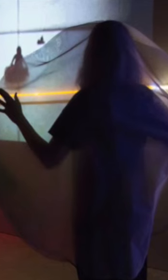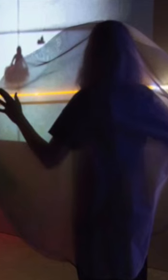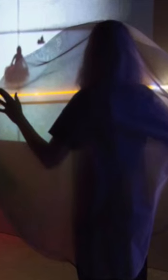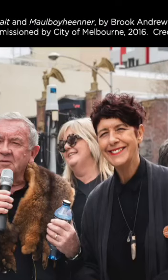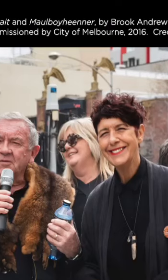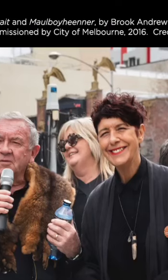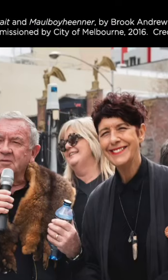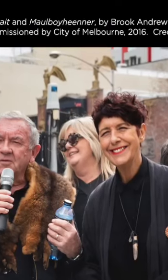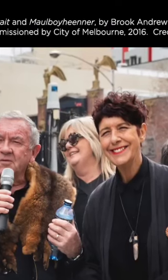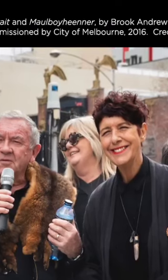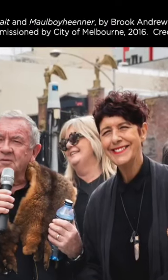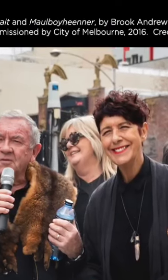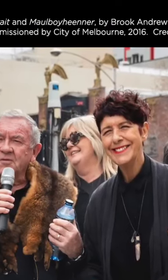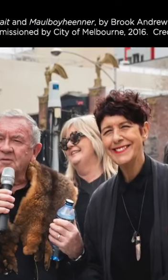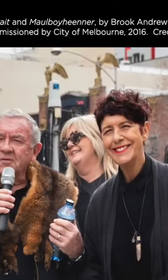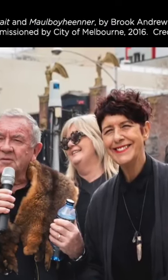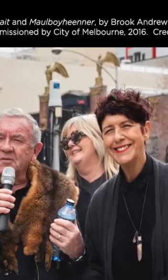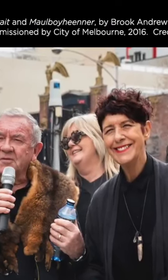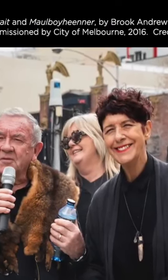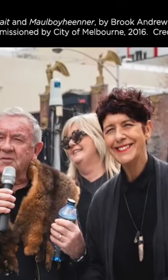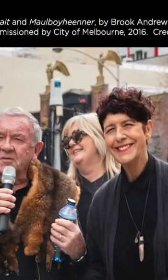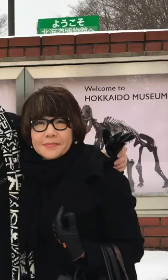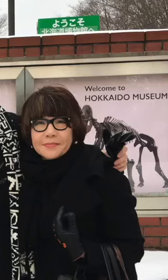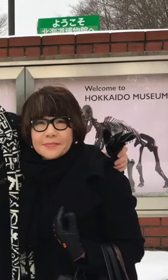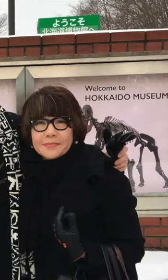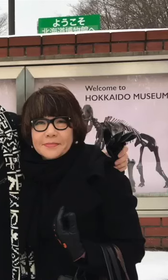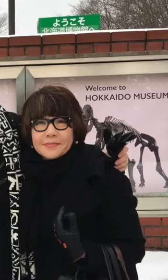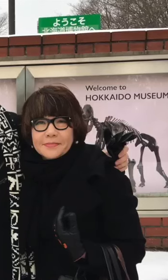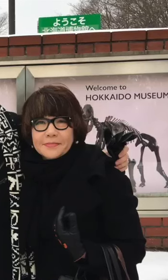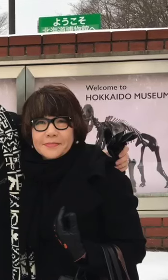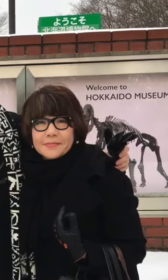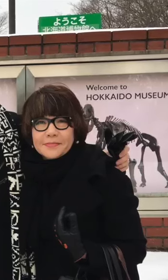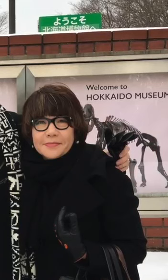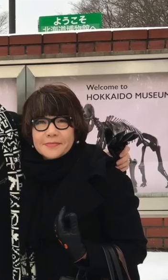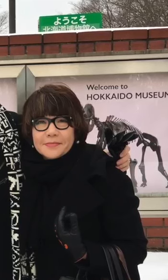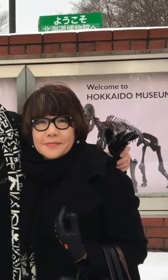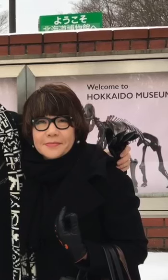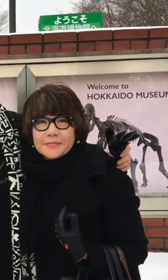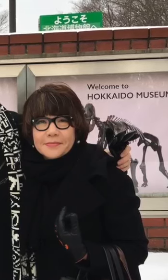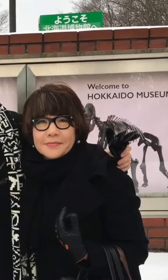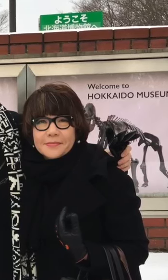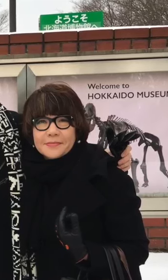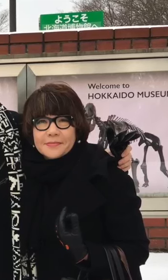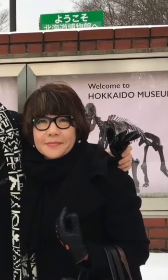in Australia, and globally, is significant. Brook's interdisciplinary and collaborative practice